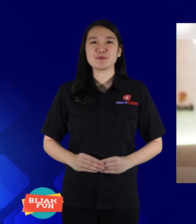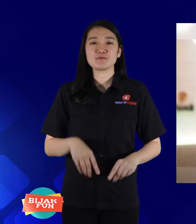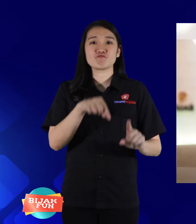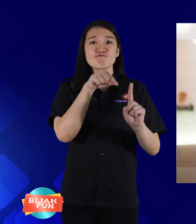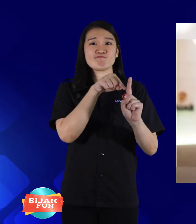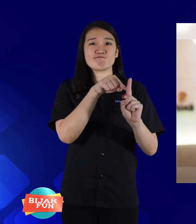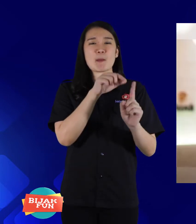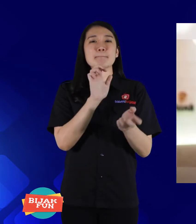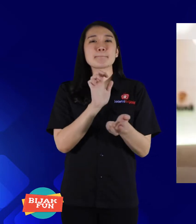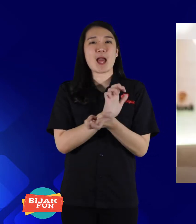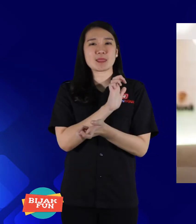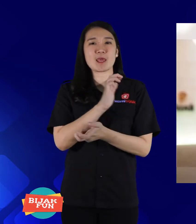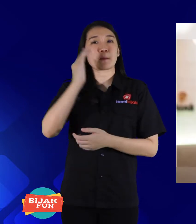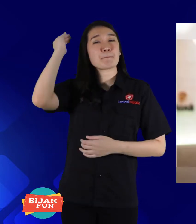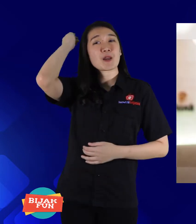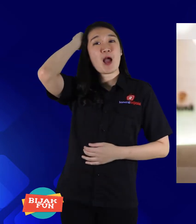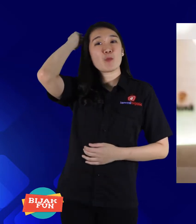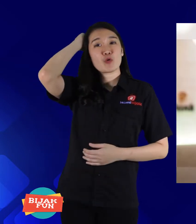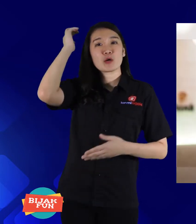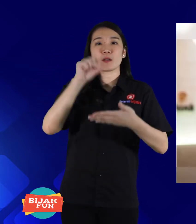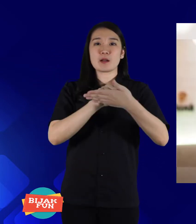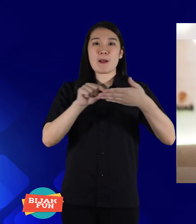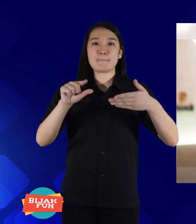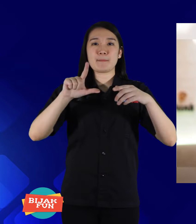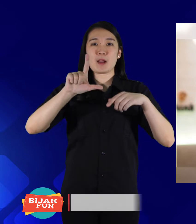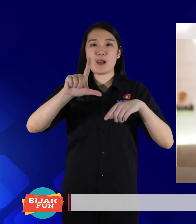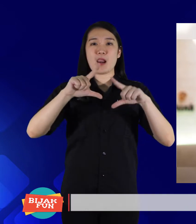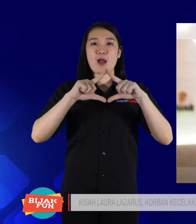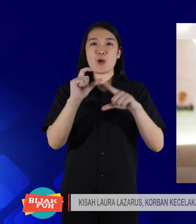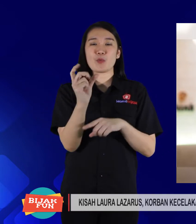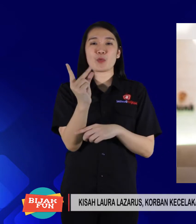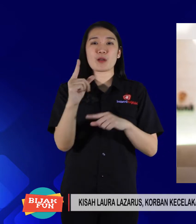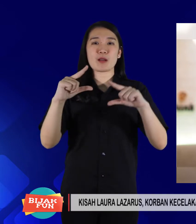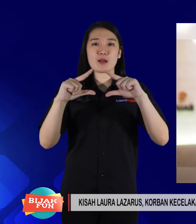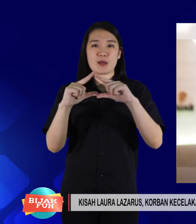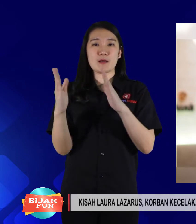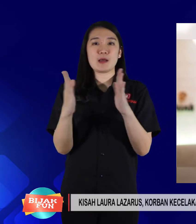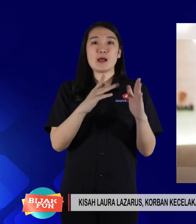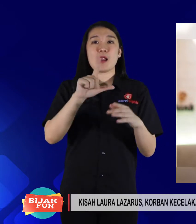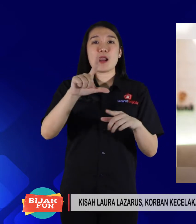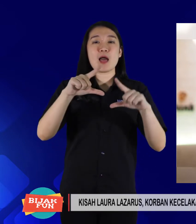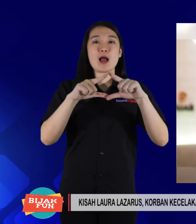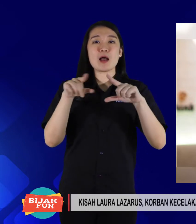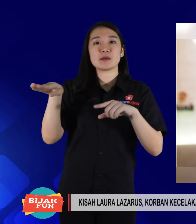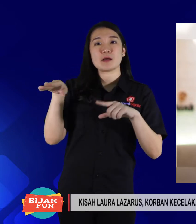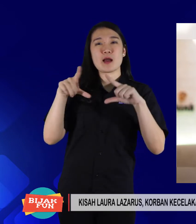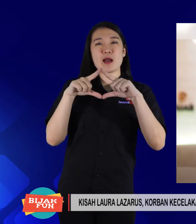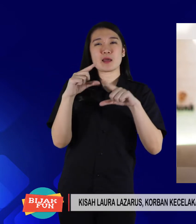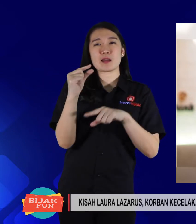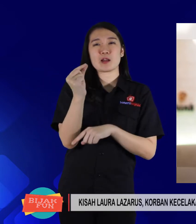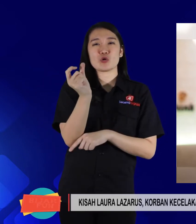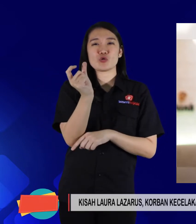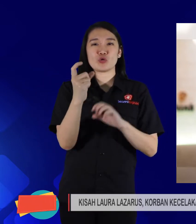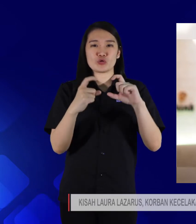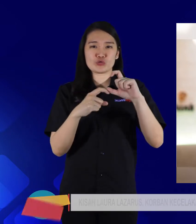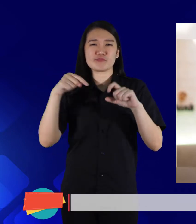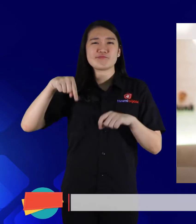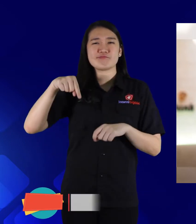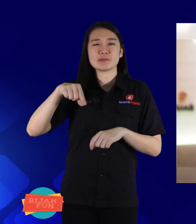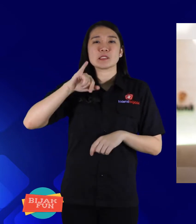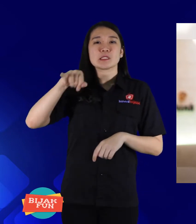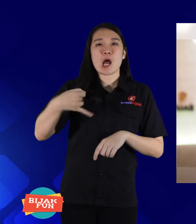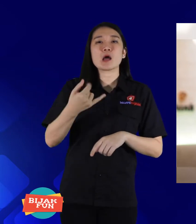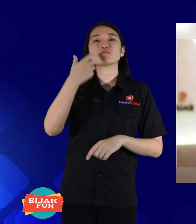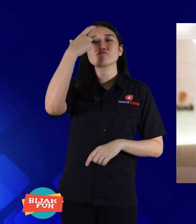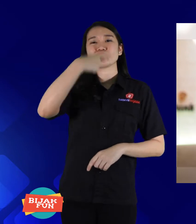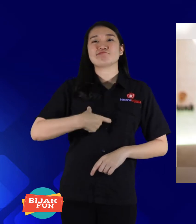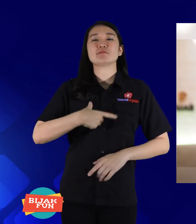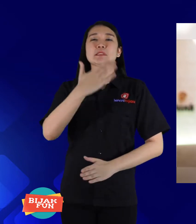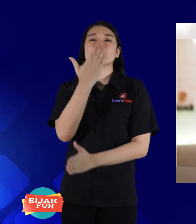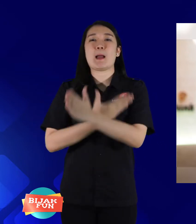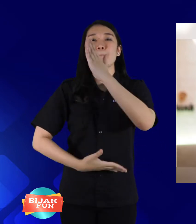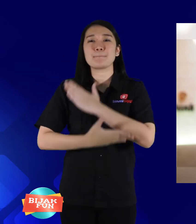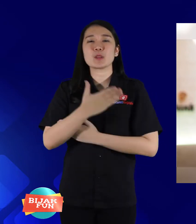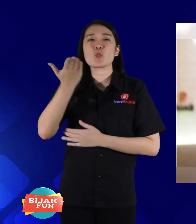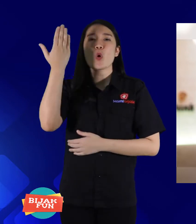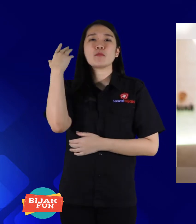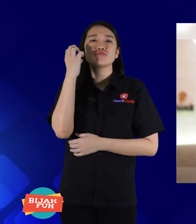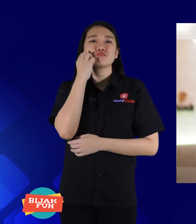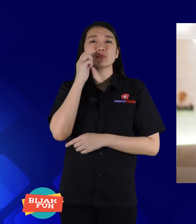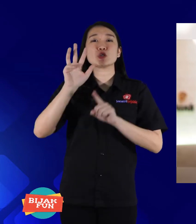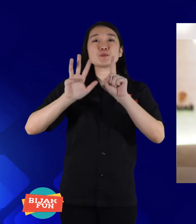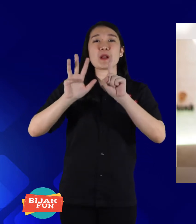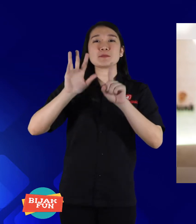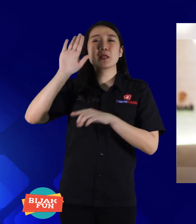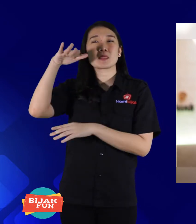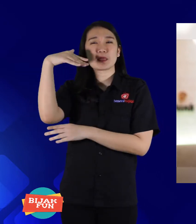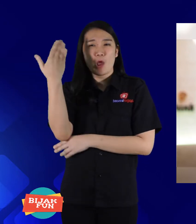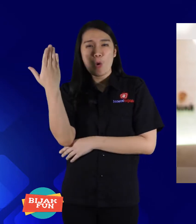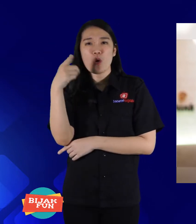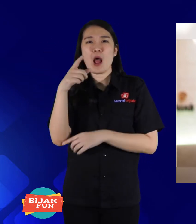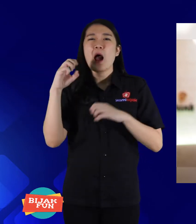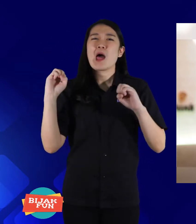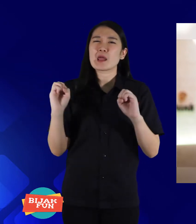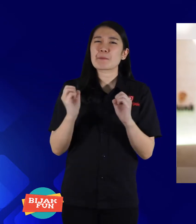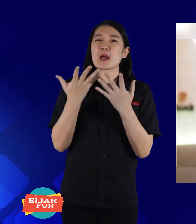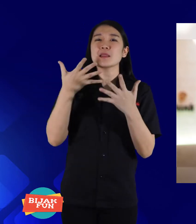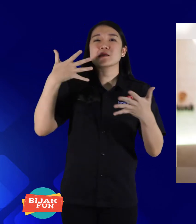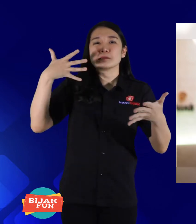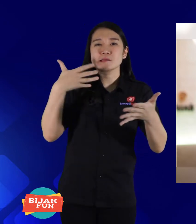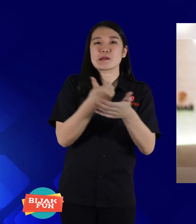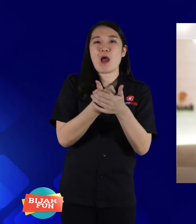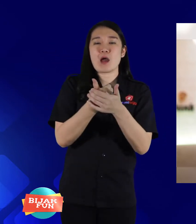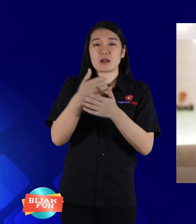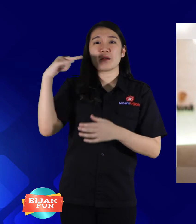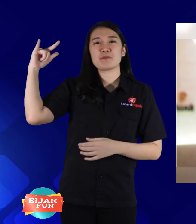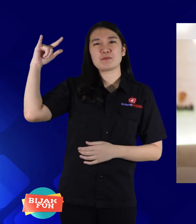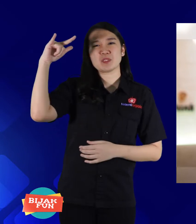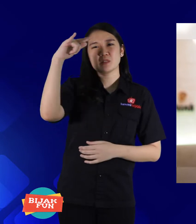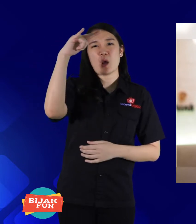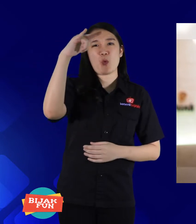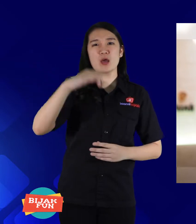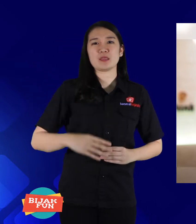This former flight attendant, Laura Lazarus, has a disability when he was 19 years old due to a plane crash.